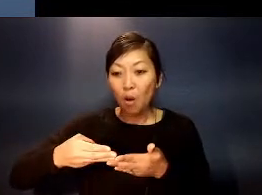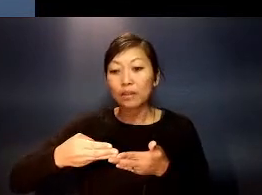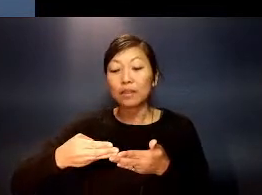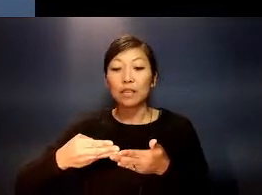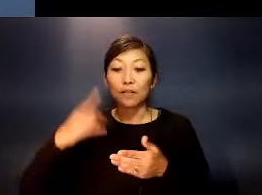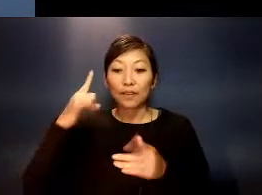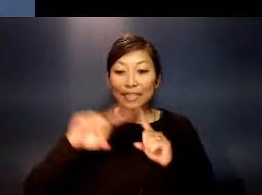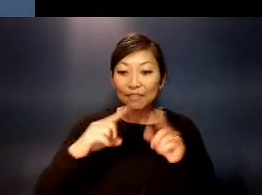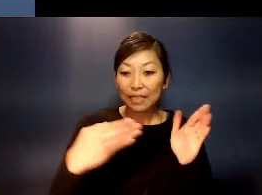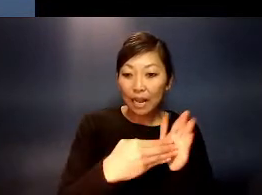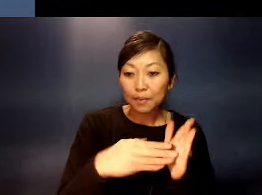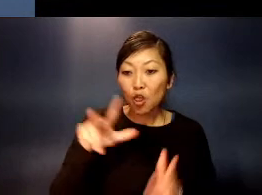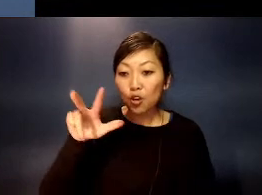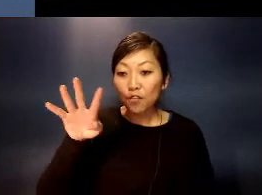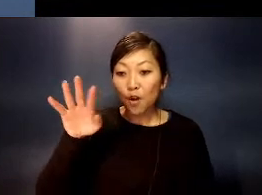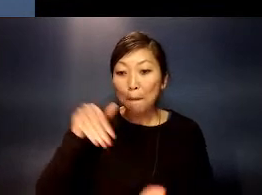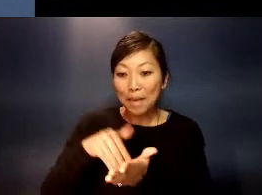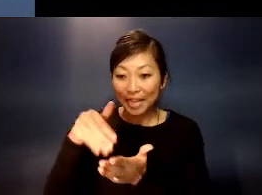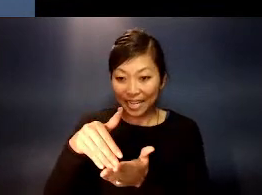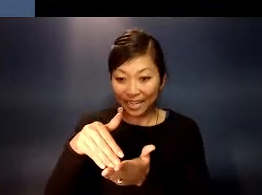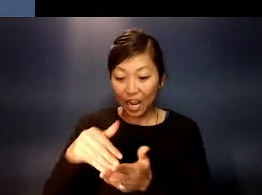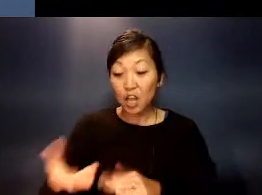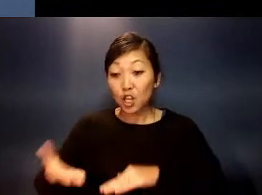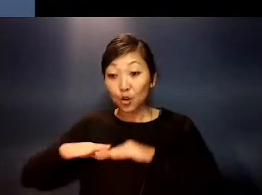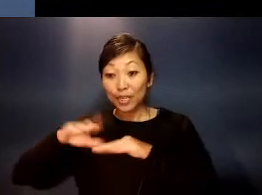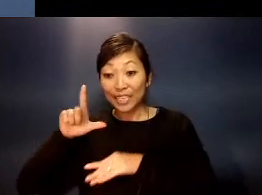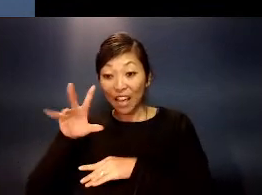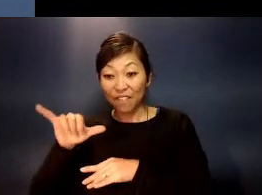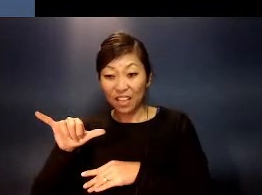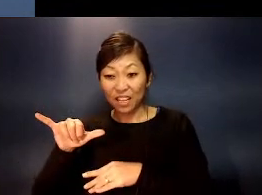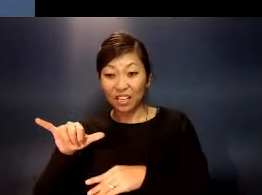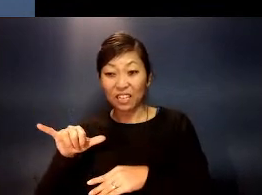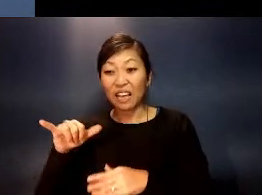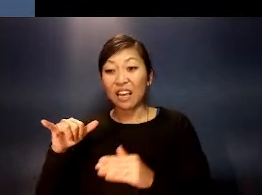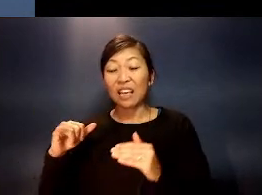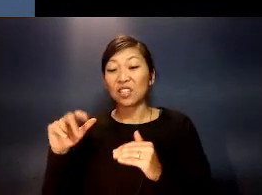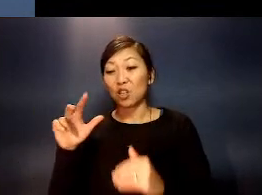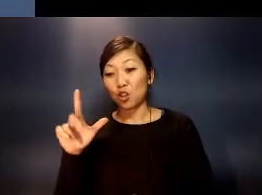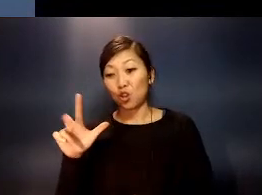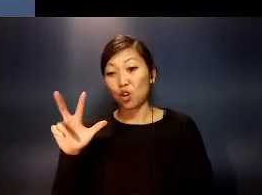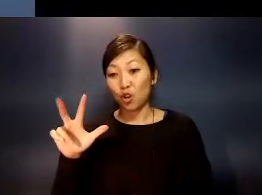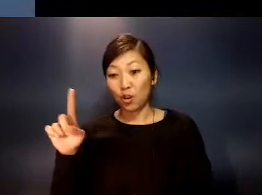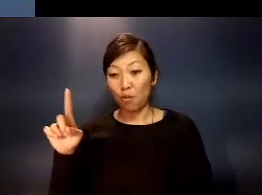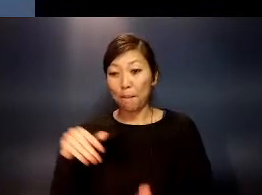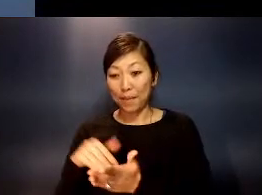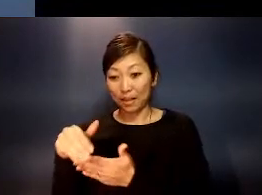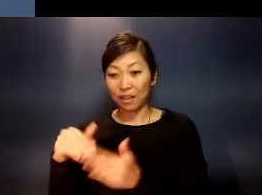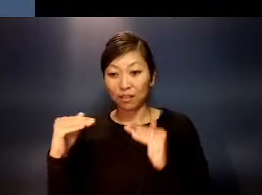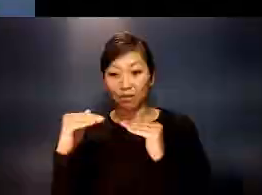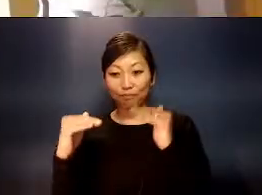SEEING NONE, CLERK, PLEASE CALL THE ROLL. ≫ Clerk: COUNCIL MEMBER PALMISANO. ≫ COUNCIL MEMBER PALMISANO: AYE. ≫ Clerk: COUNCIL MEMBER GORDON. ≫ COUNCIL MEMBER GORDON: AYE. ≫ Clerk: COUNCIL MEMBER CANO.